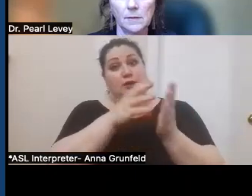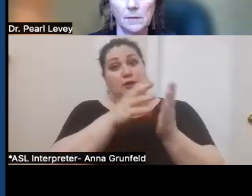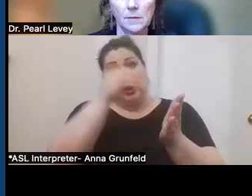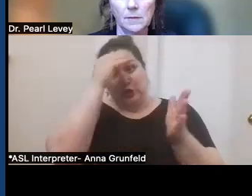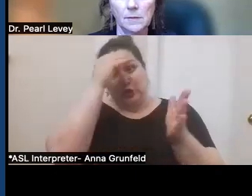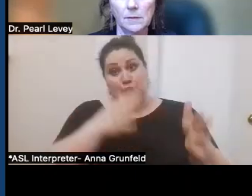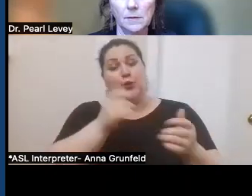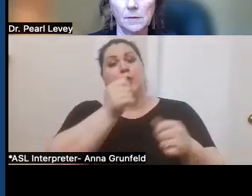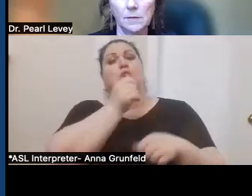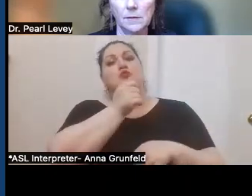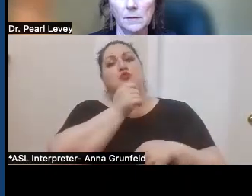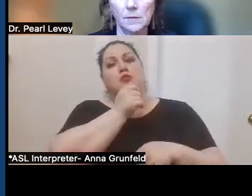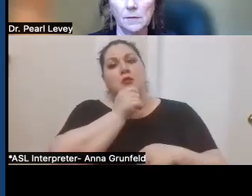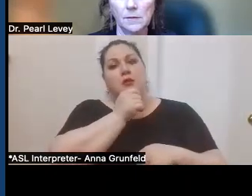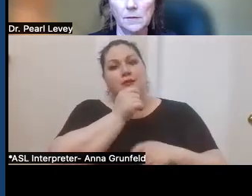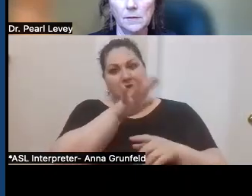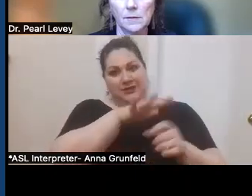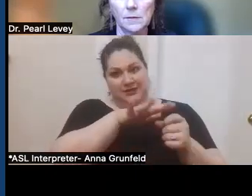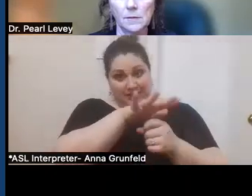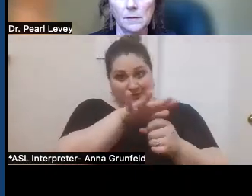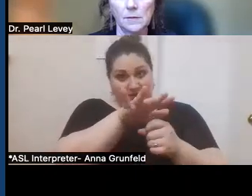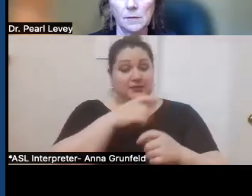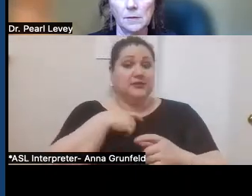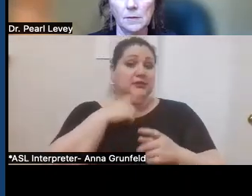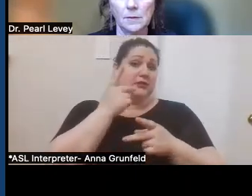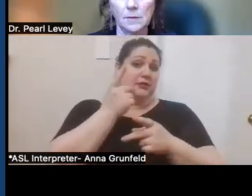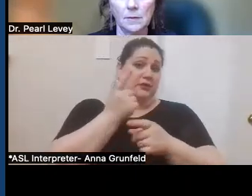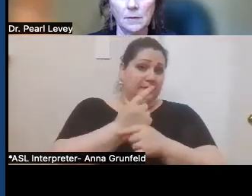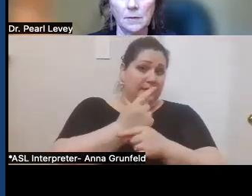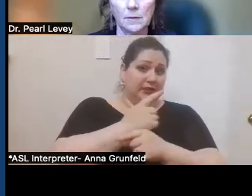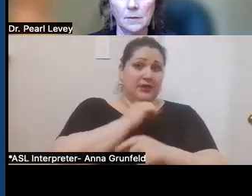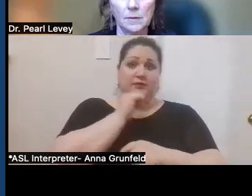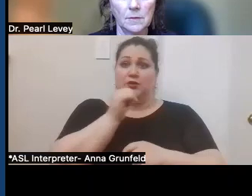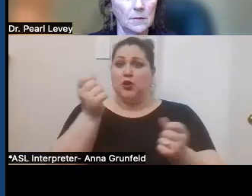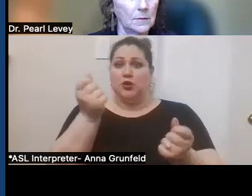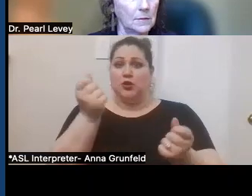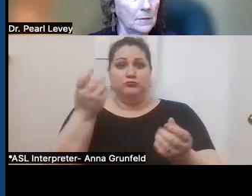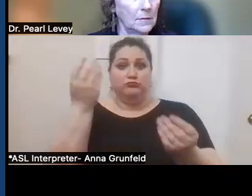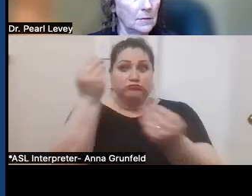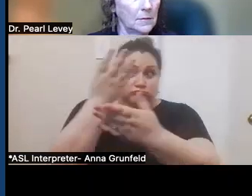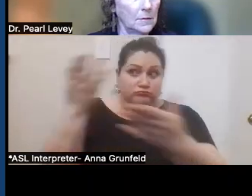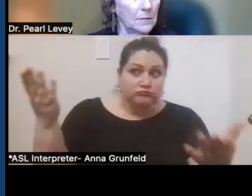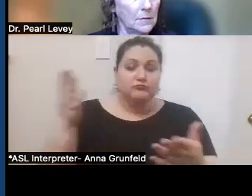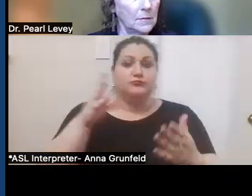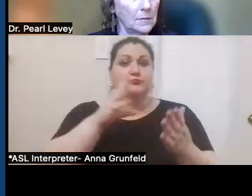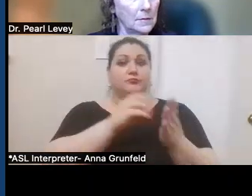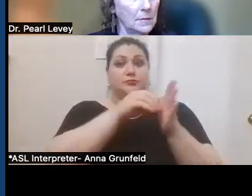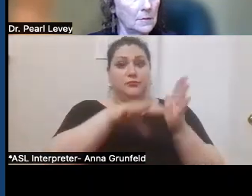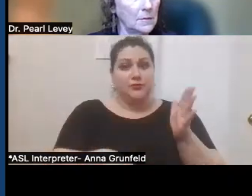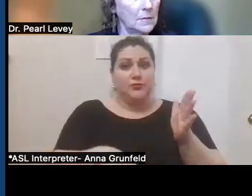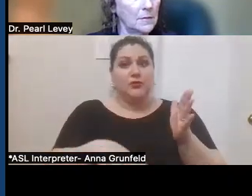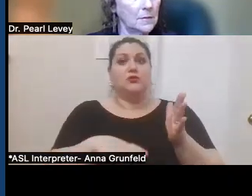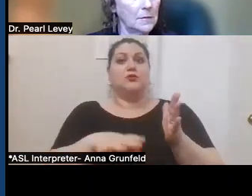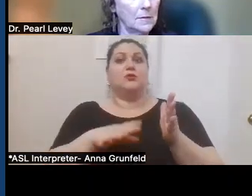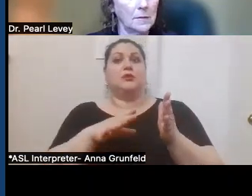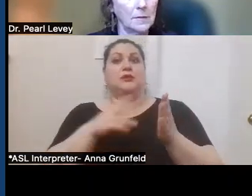Be careful not to reveal the learner's name or specific accommodations to the class or in small groups or learning sessions